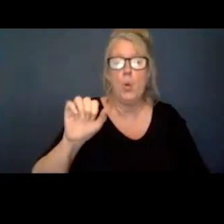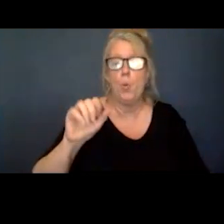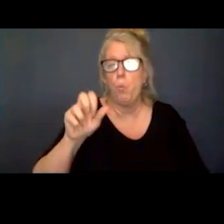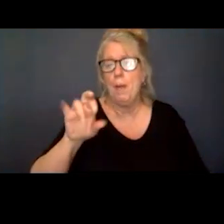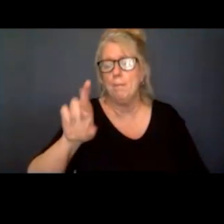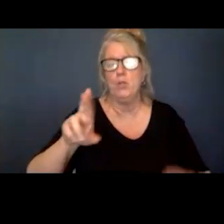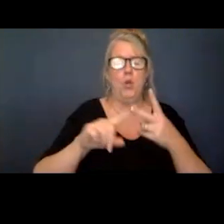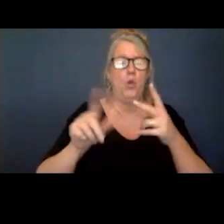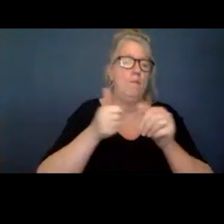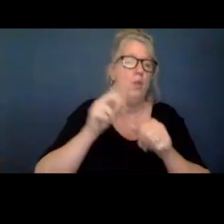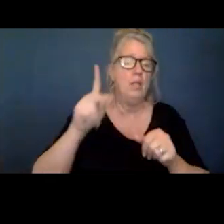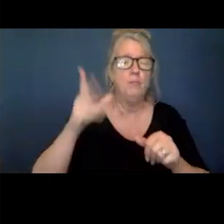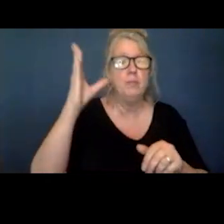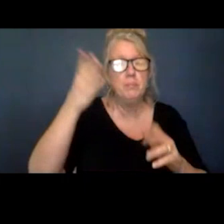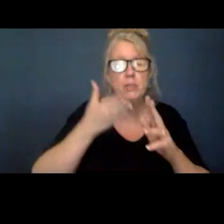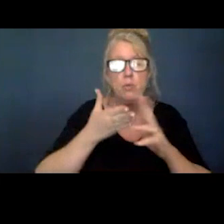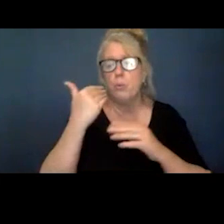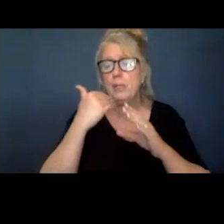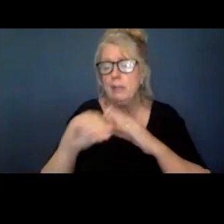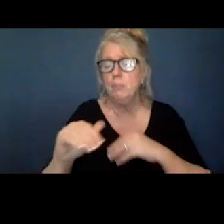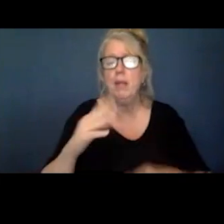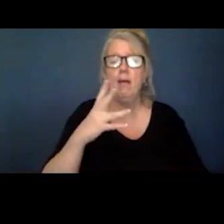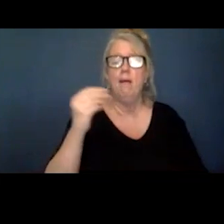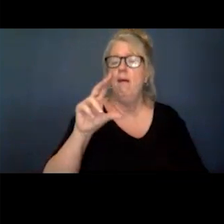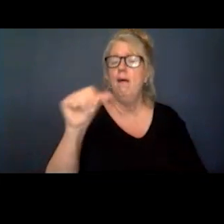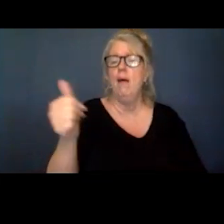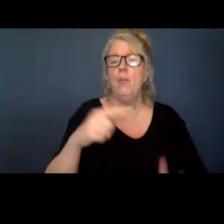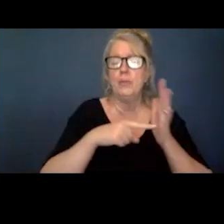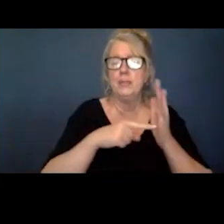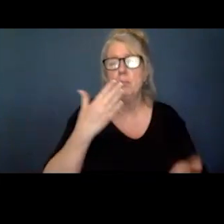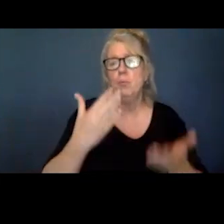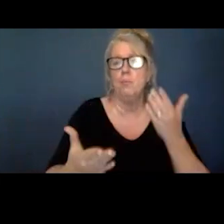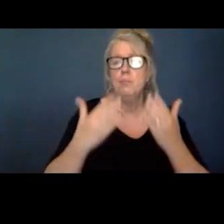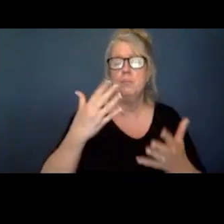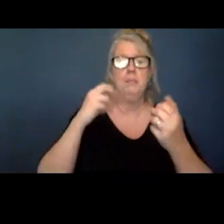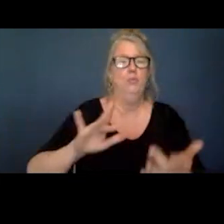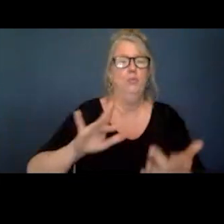the speaker via email. As another example, you may want to reach out to your local economic